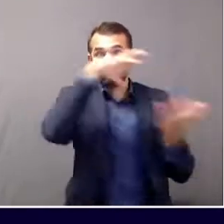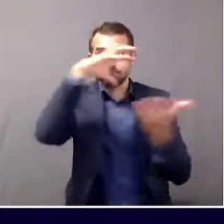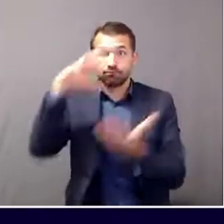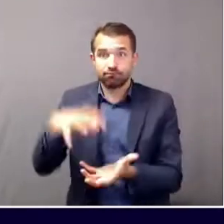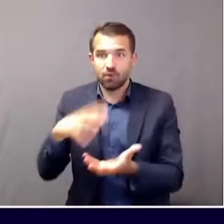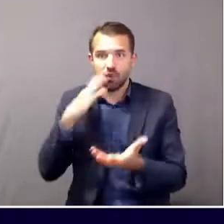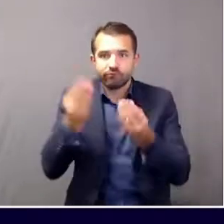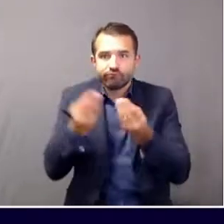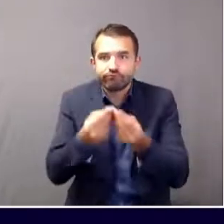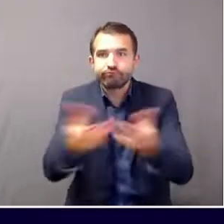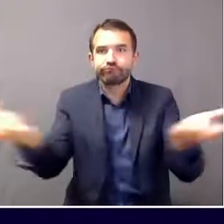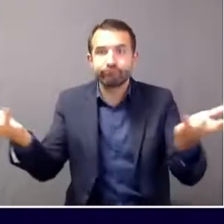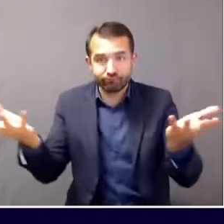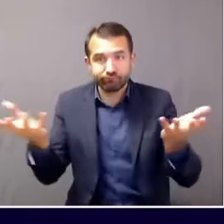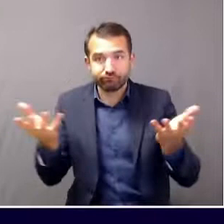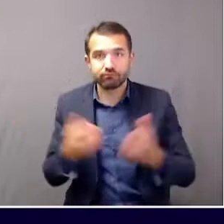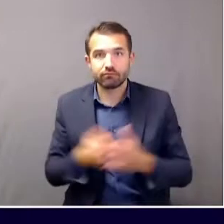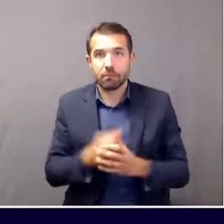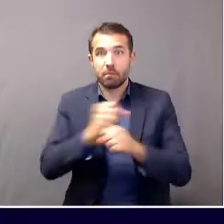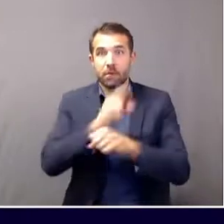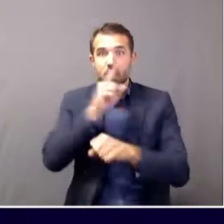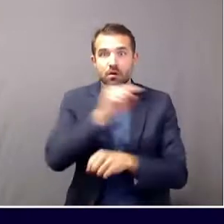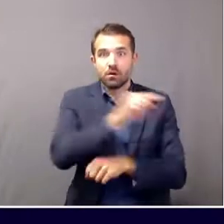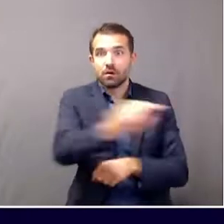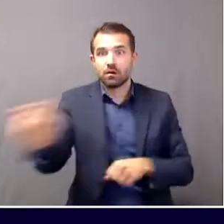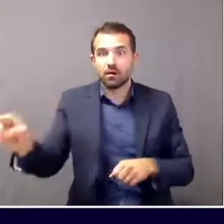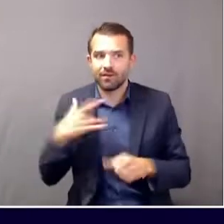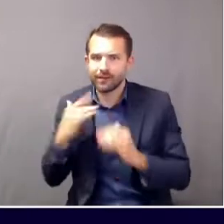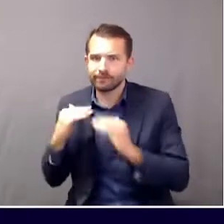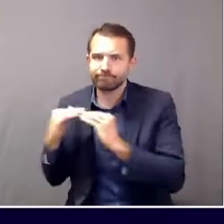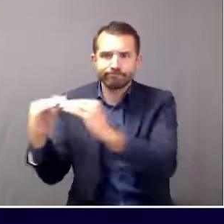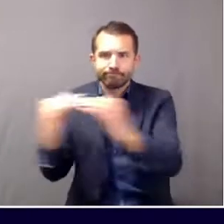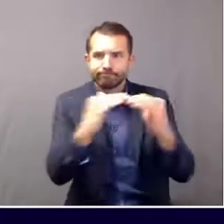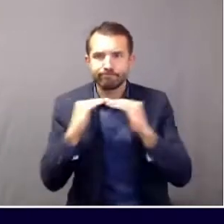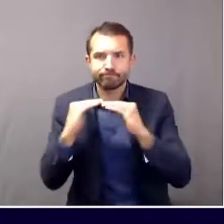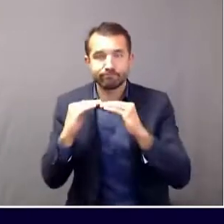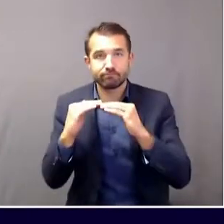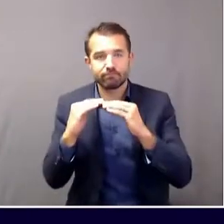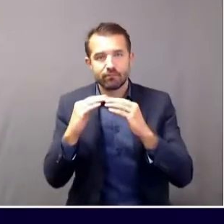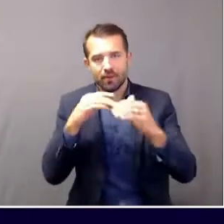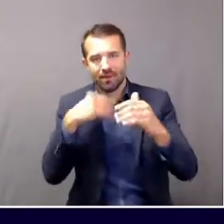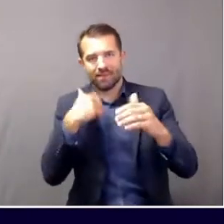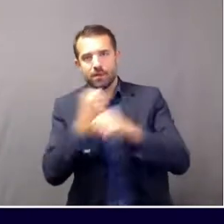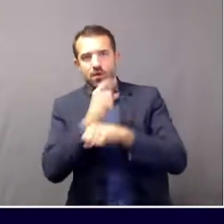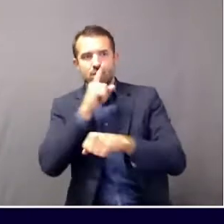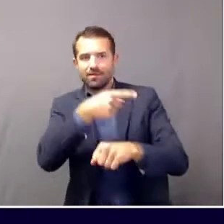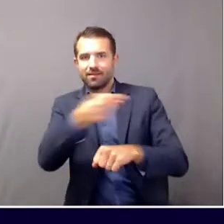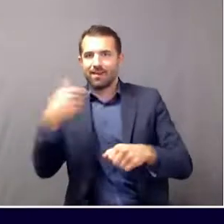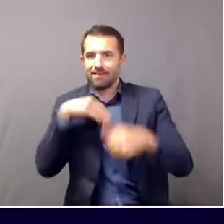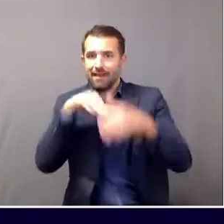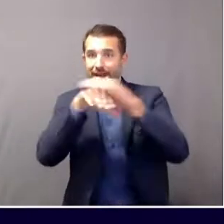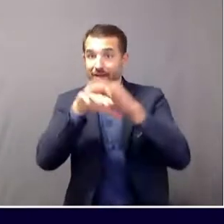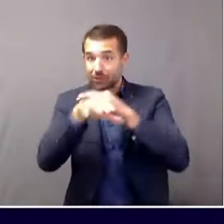flexible and equitable